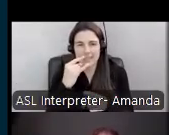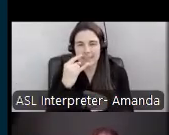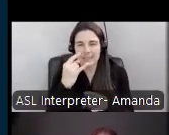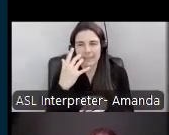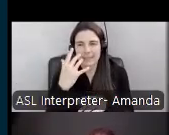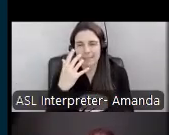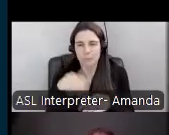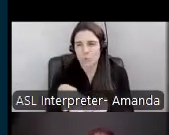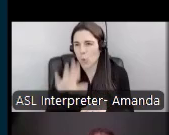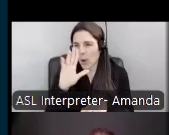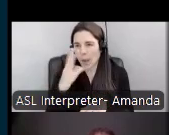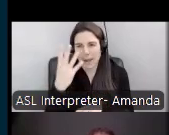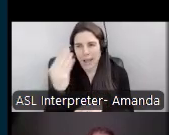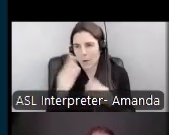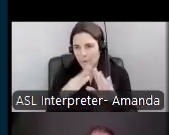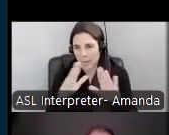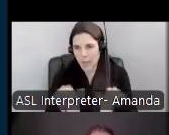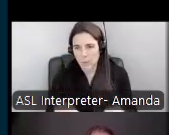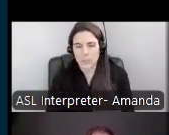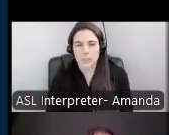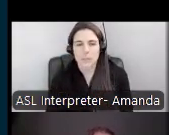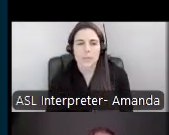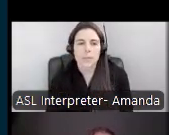So for someone, for the majority of David's life, Dad has been in